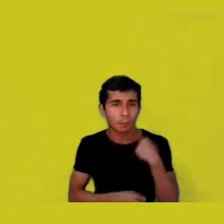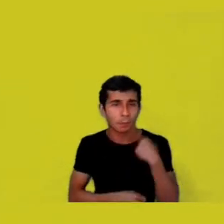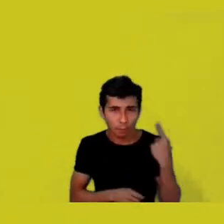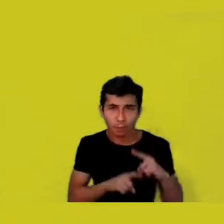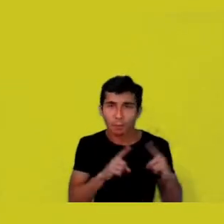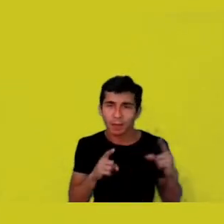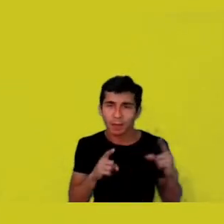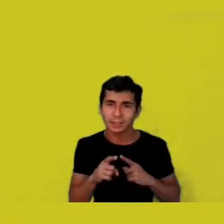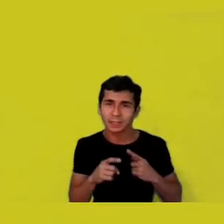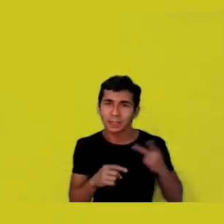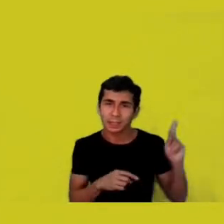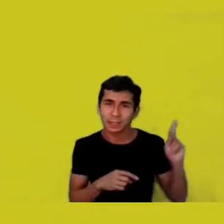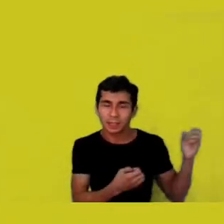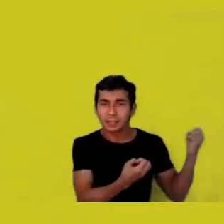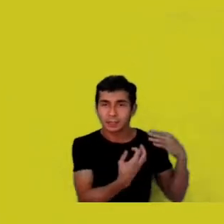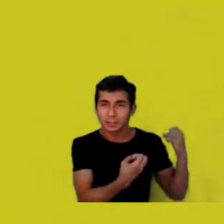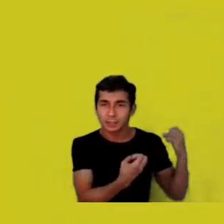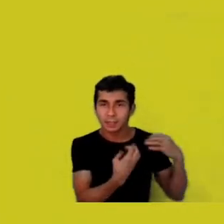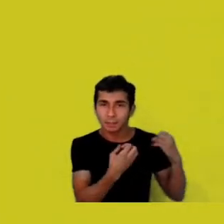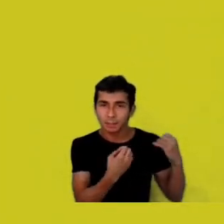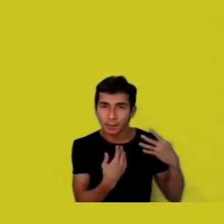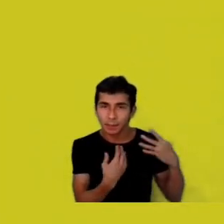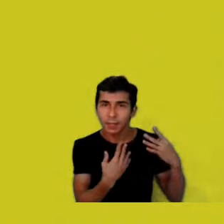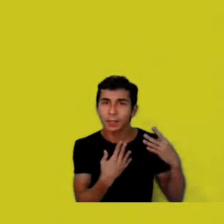his spirit and his spirits as well,